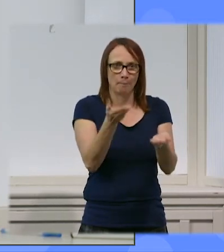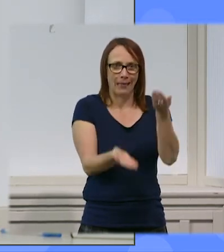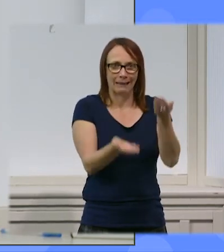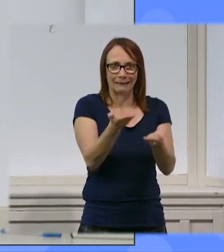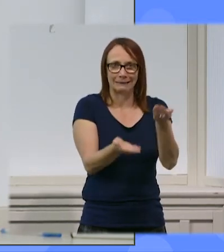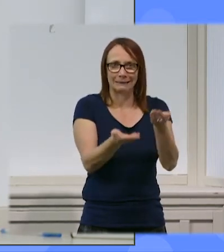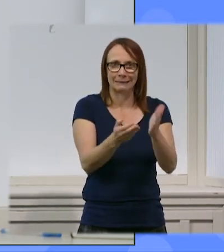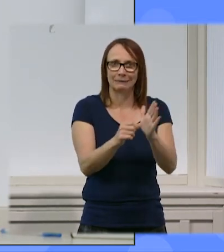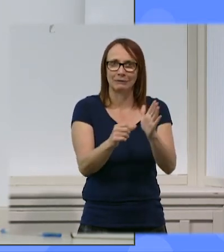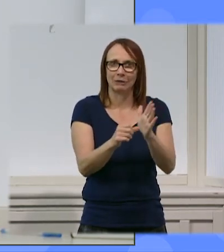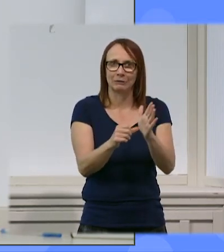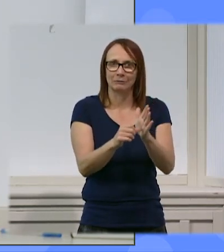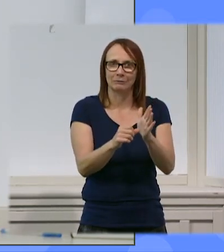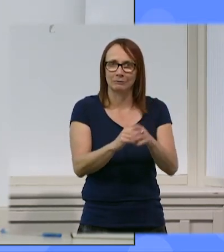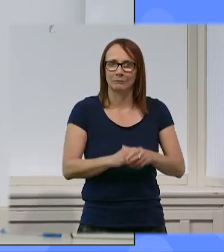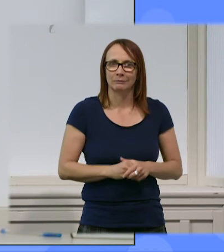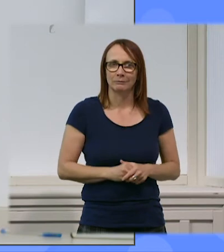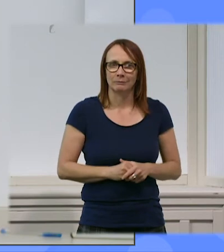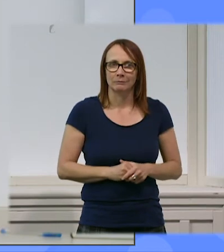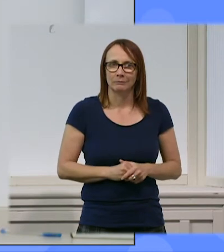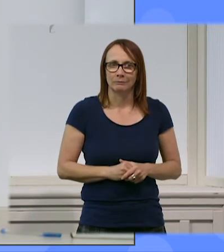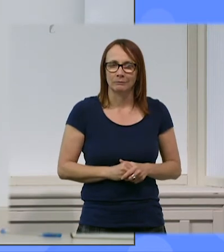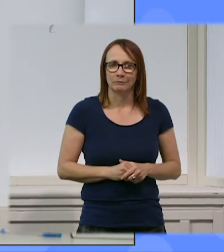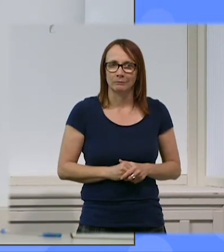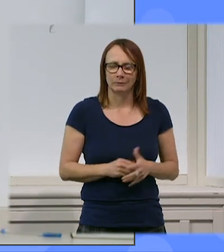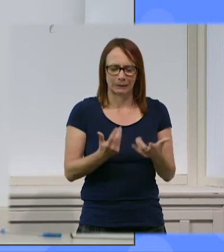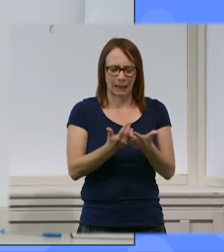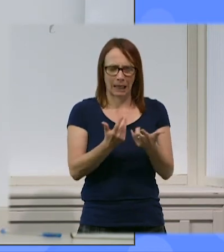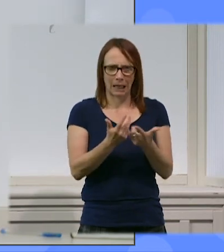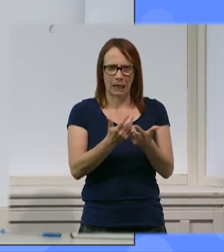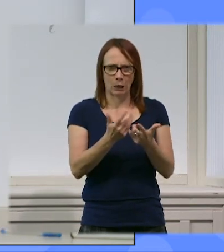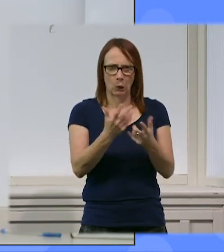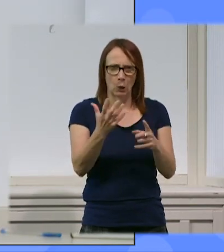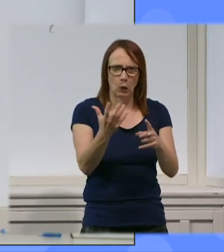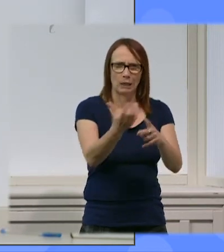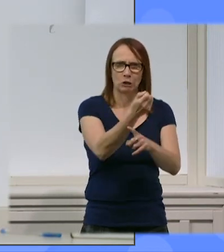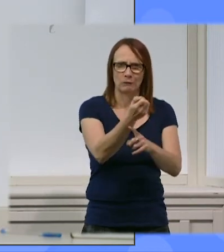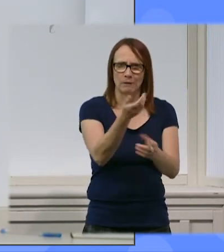difficult and to kind of work to achieve the balance between those three and it's